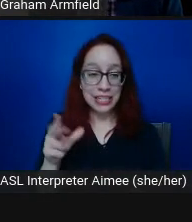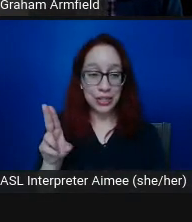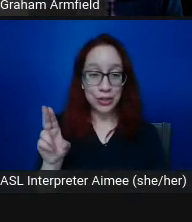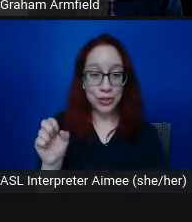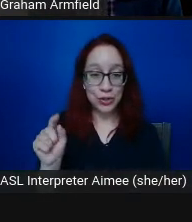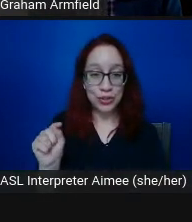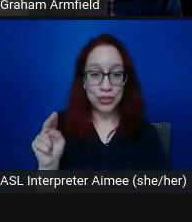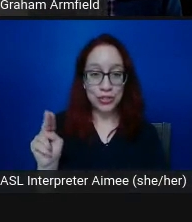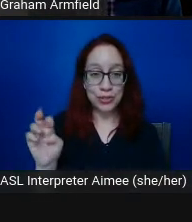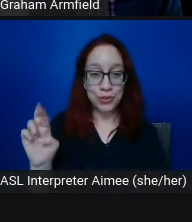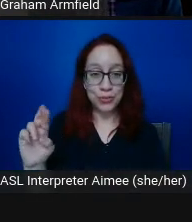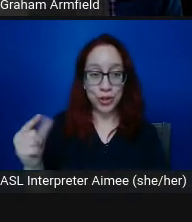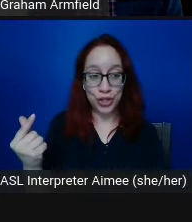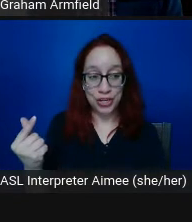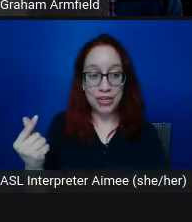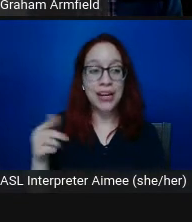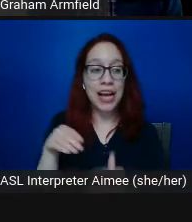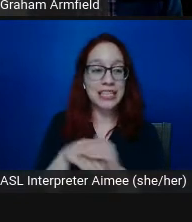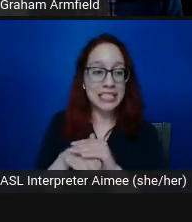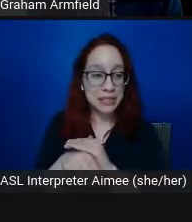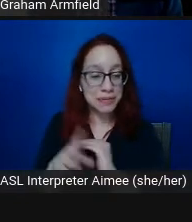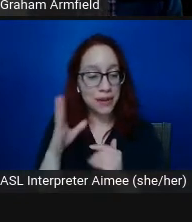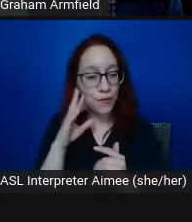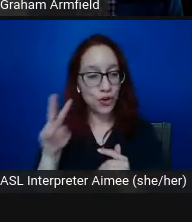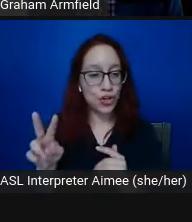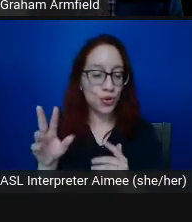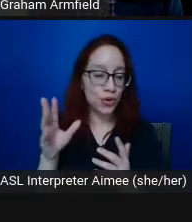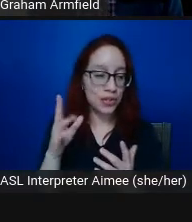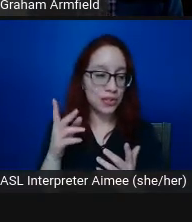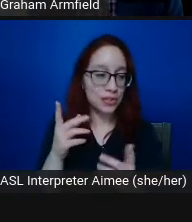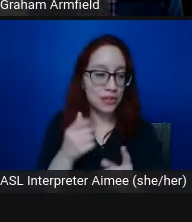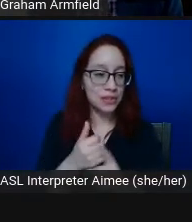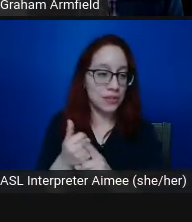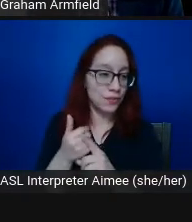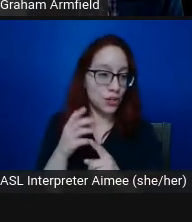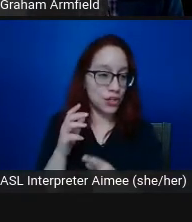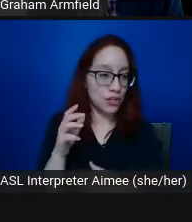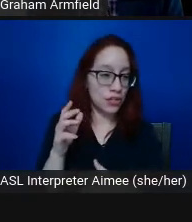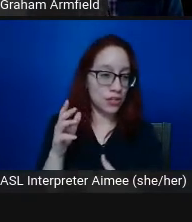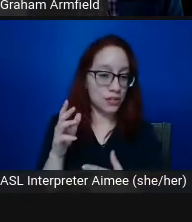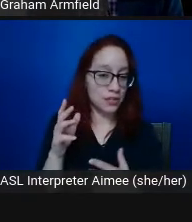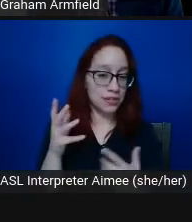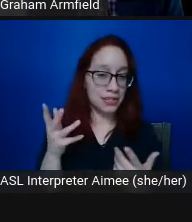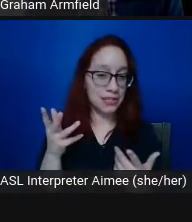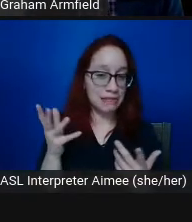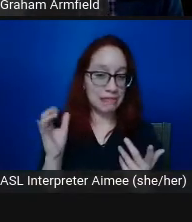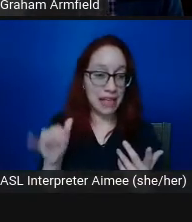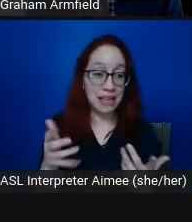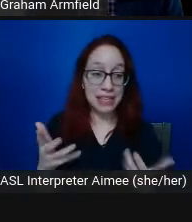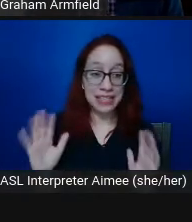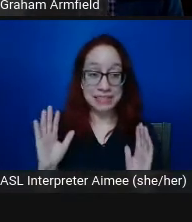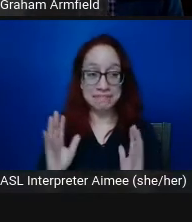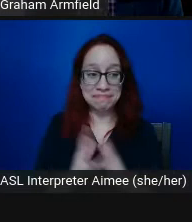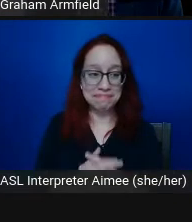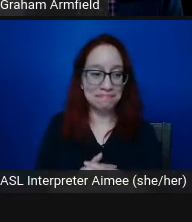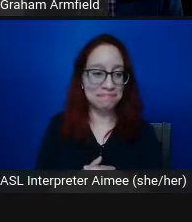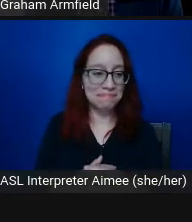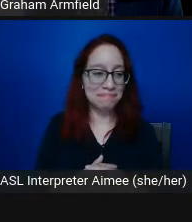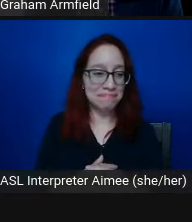at the accessibility for your site visitors. That is it for my presentation.